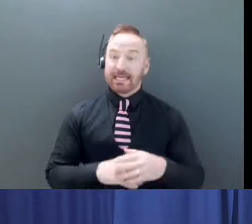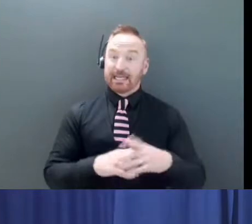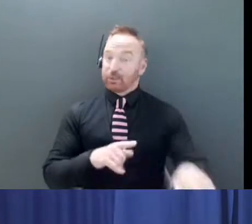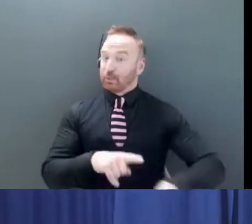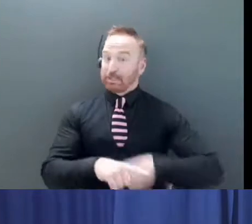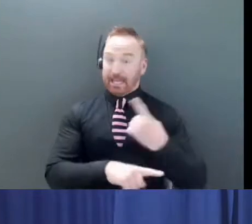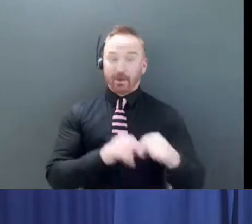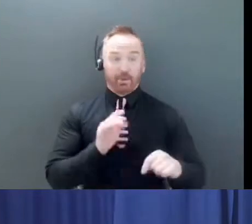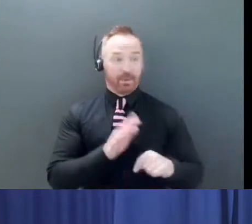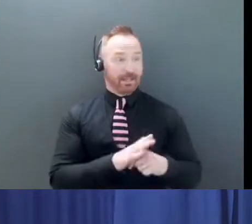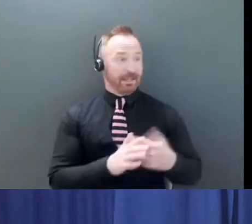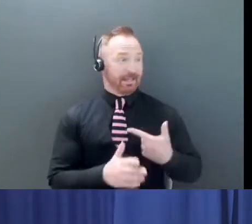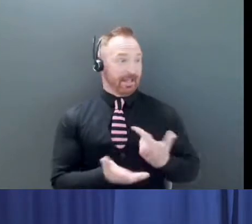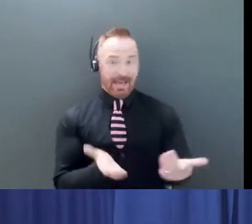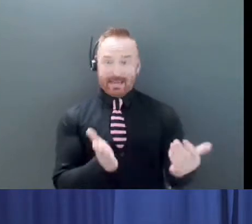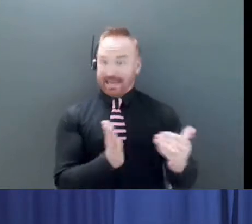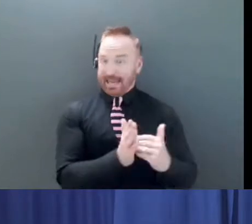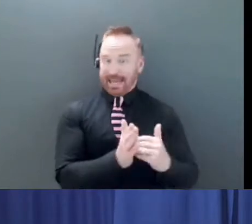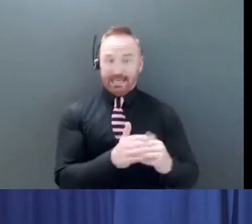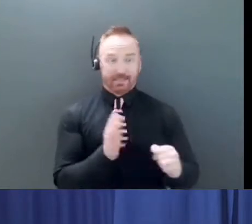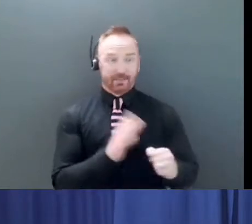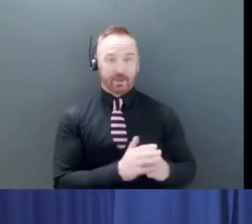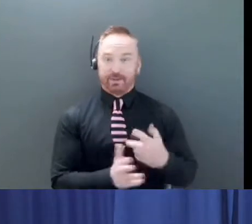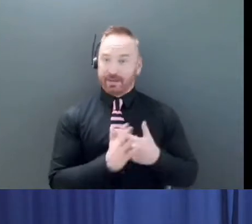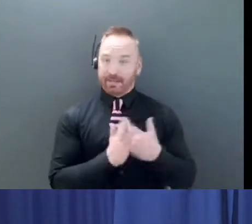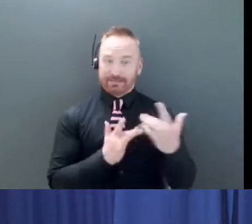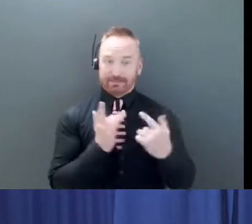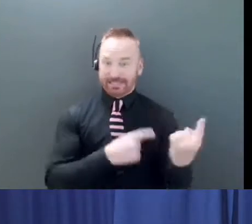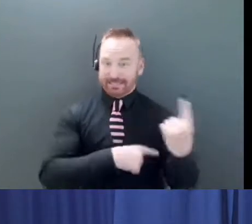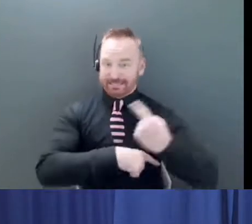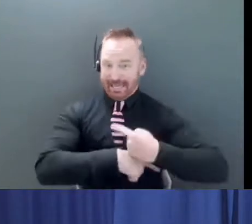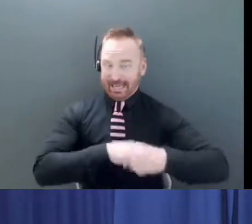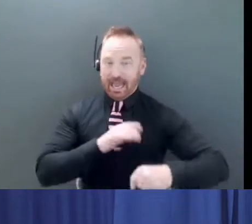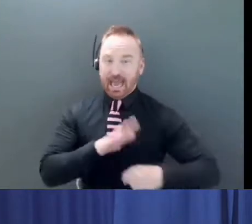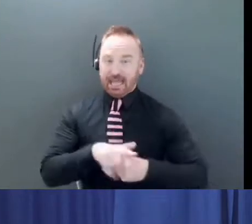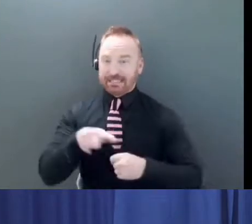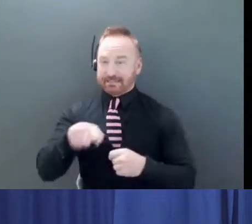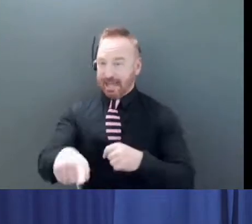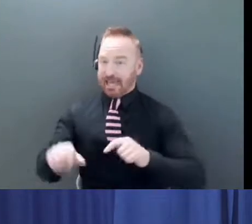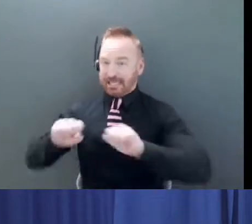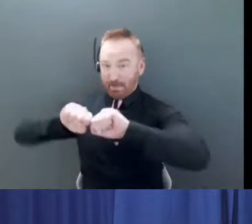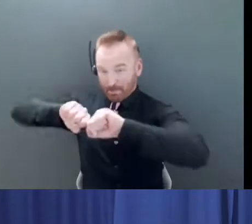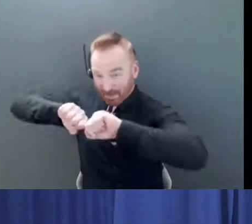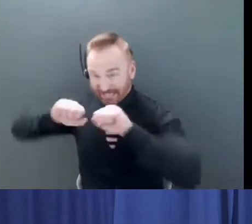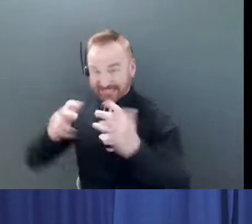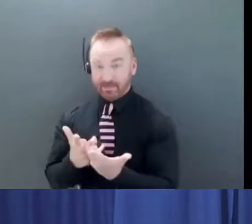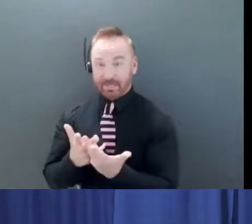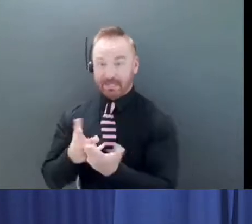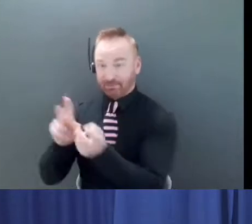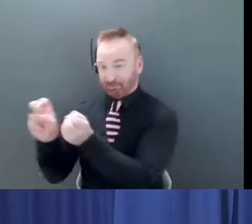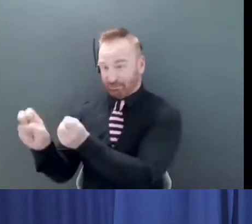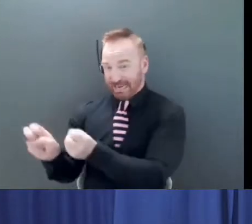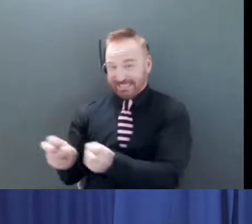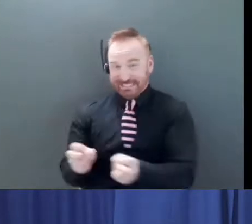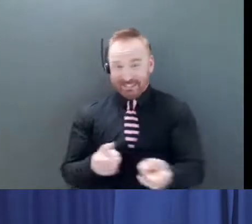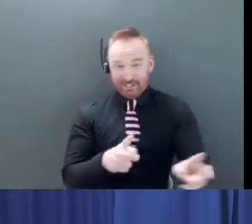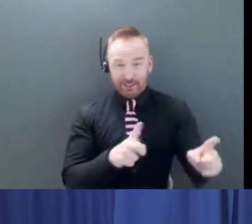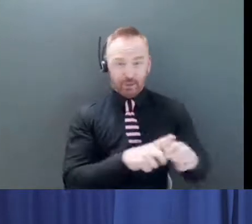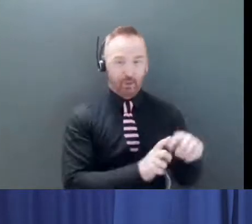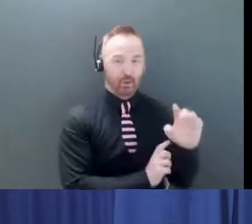endemic COVID-19 and a